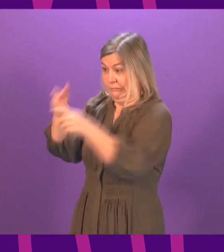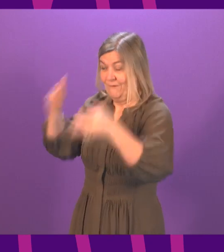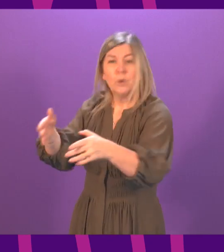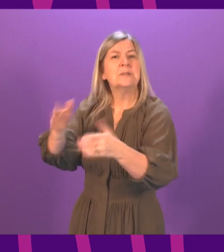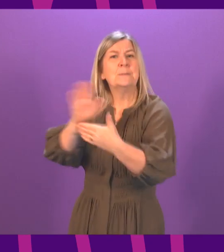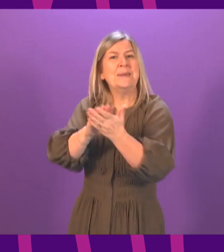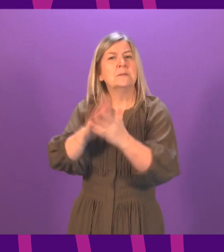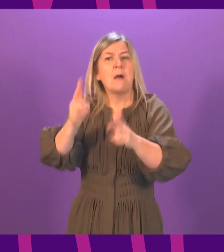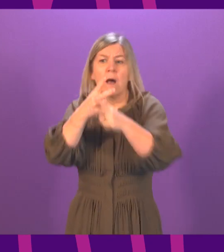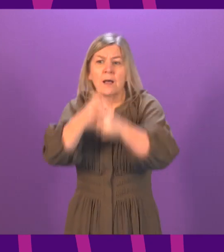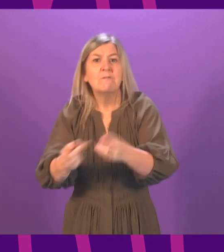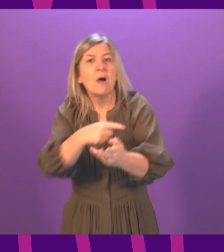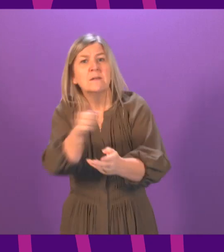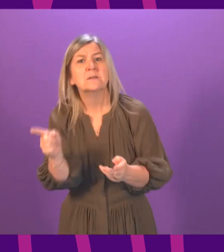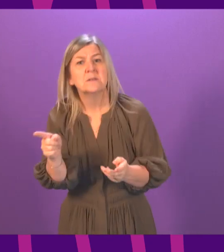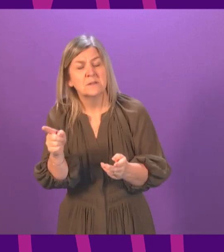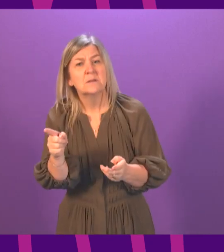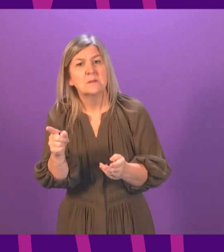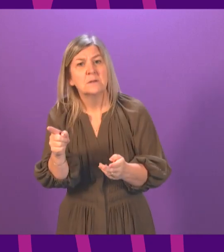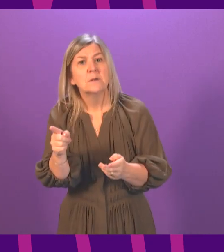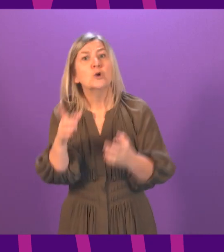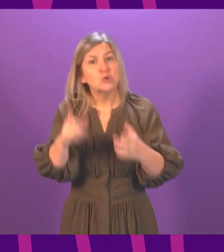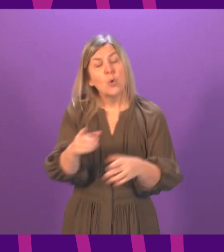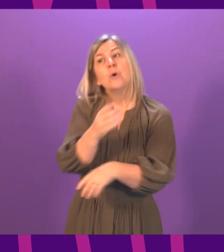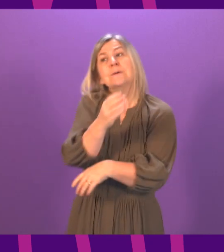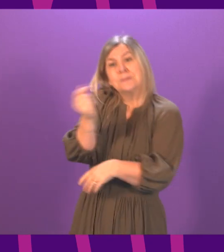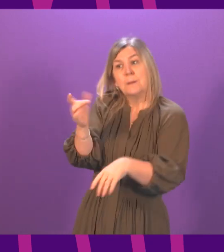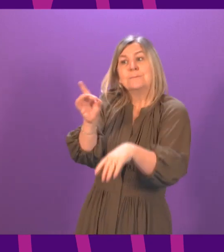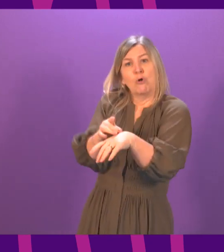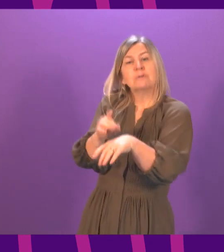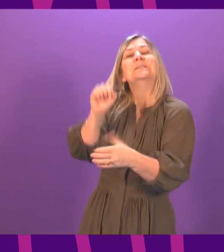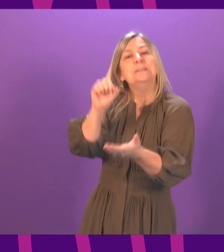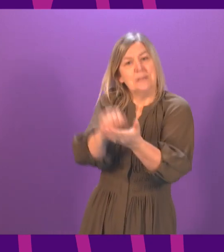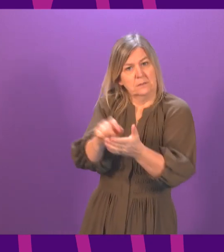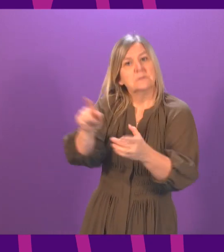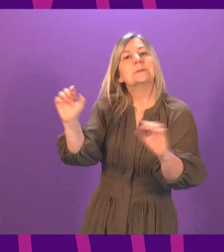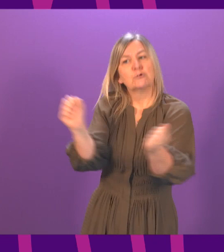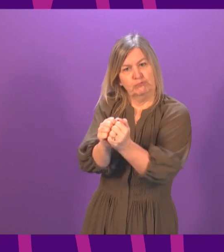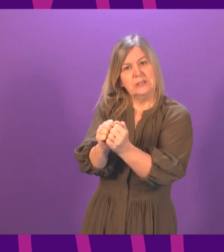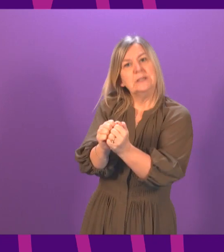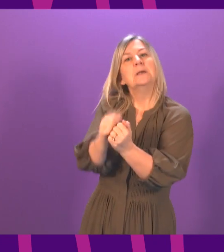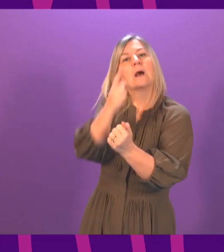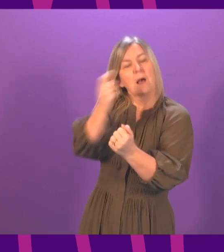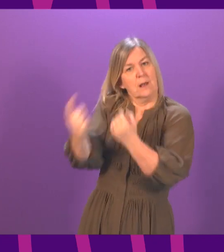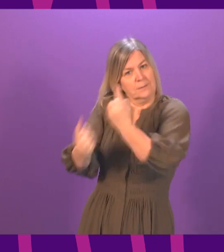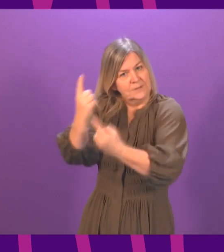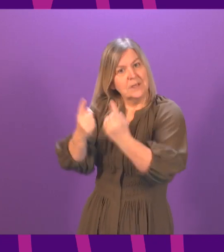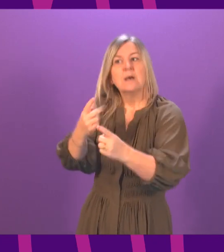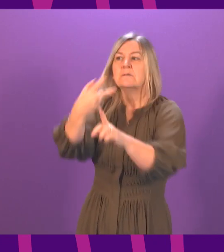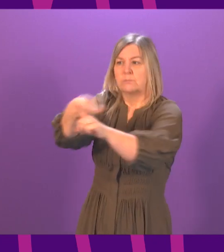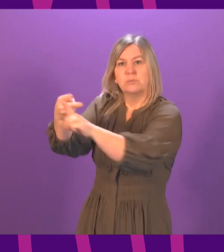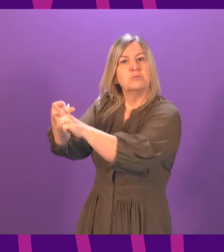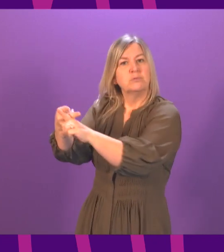GPs are vaccinating patients when there is a good case for it, and others are being done through mass community